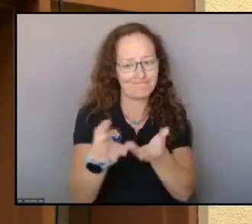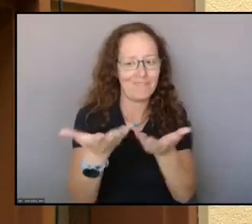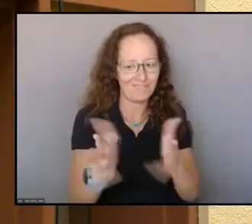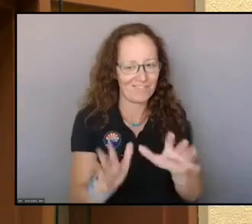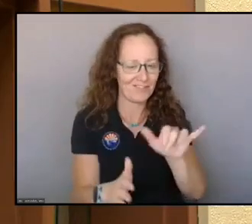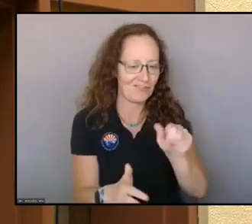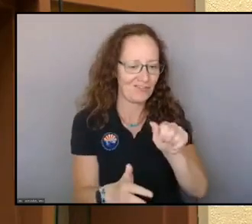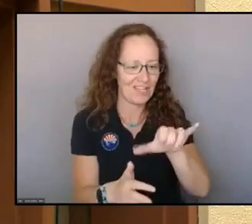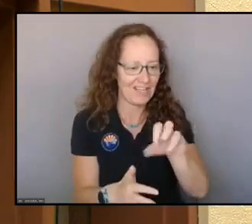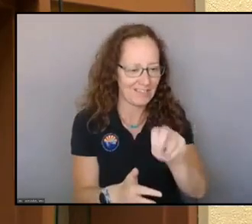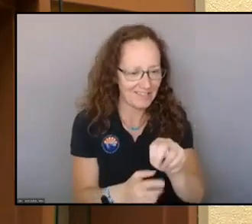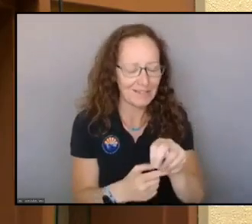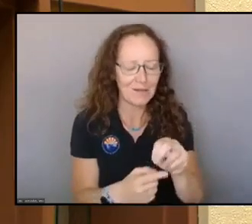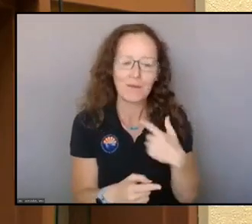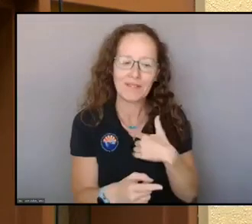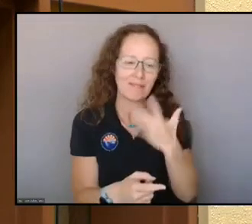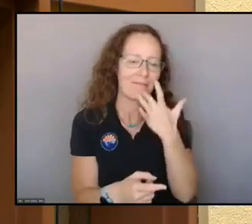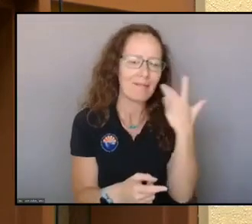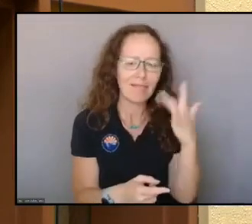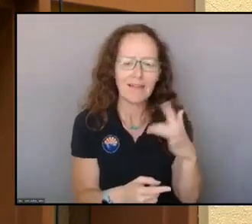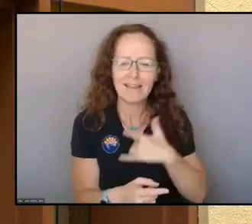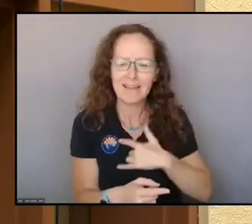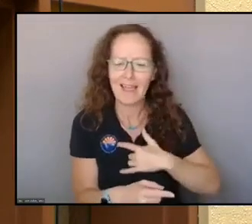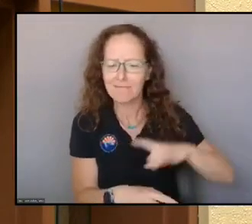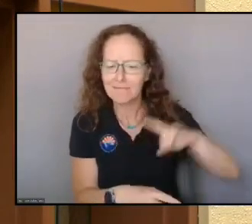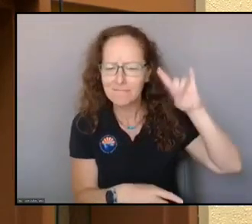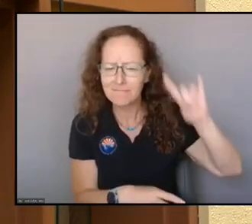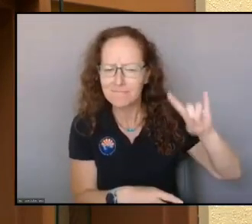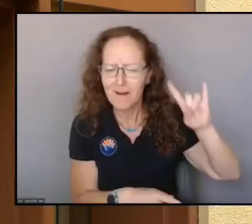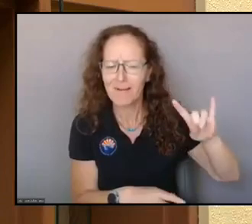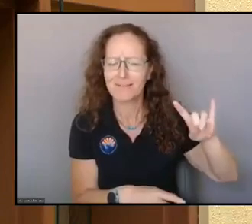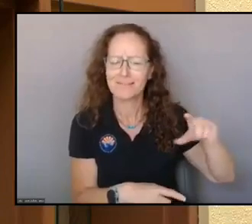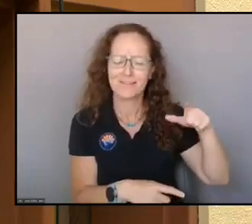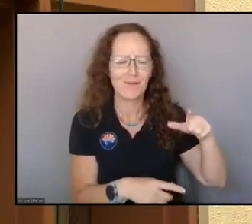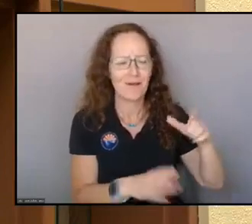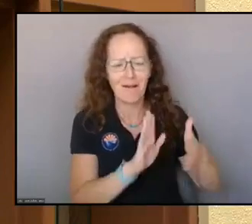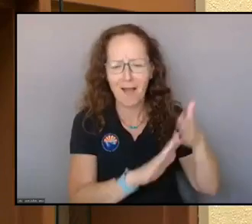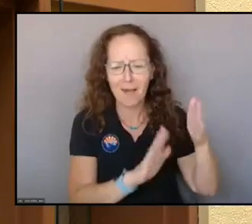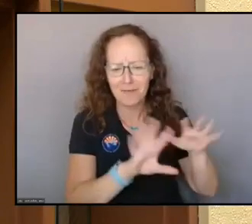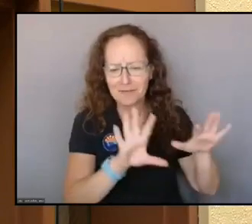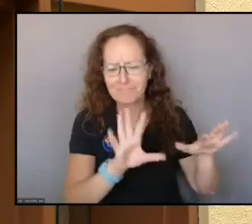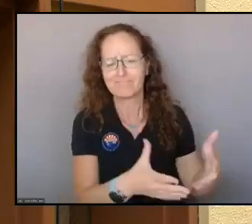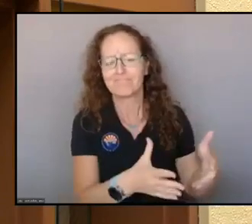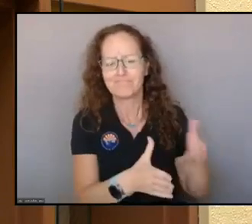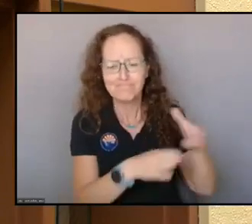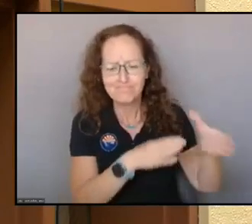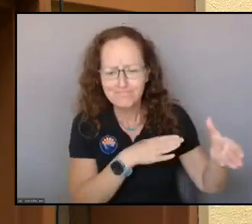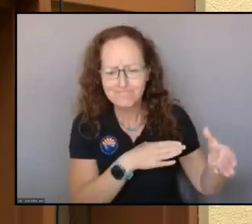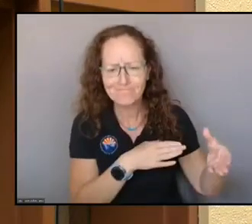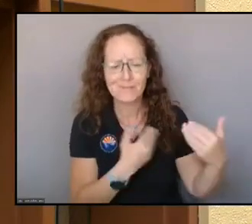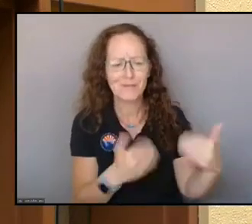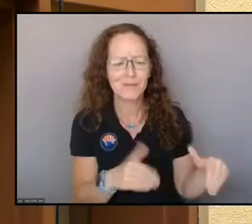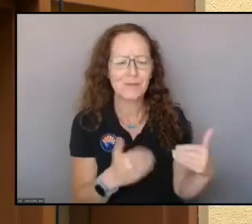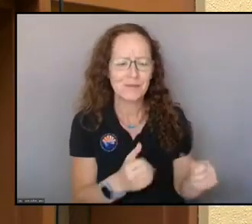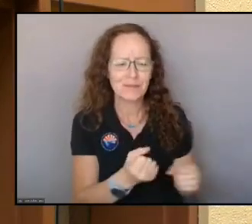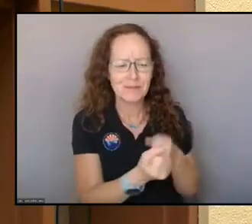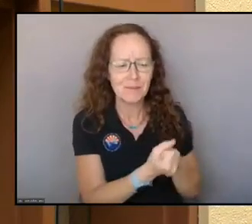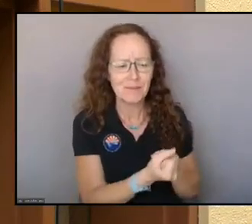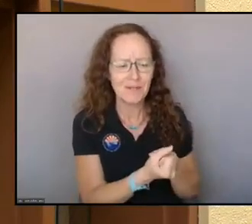WE ARE SO LUCKY TO HAVE AN ABSOLUTE ROCK STAR SECTION